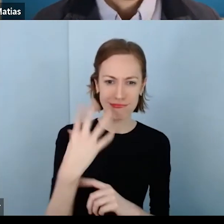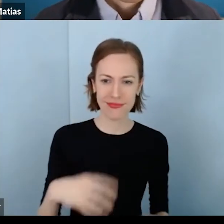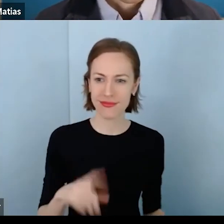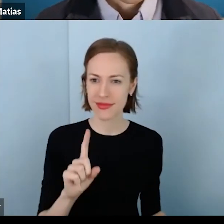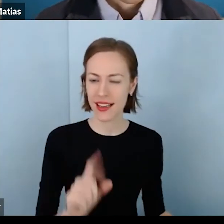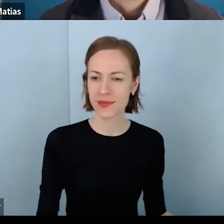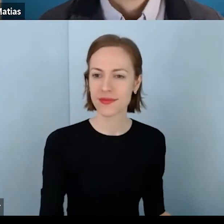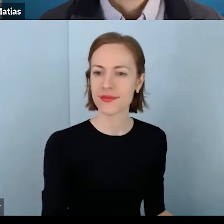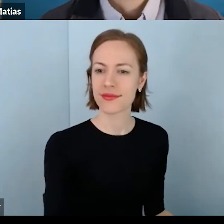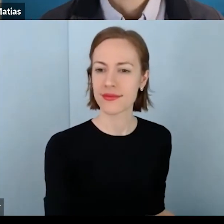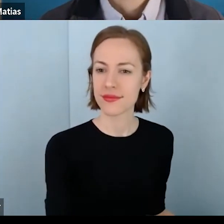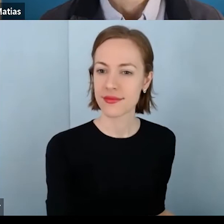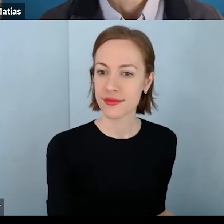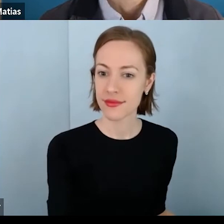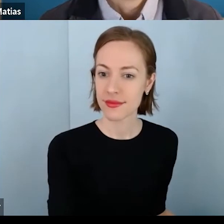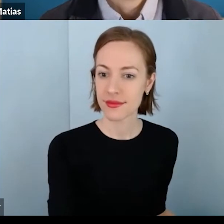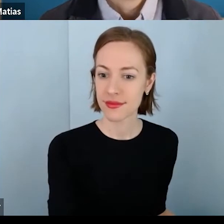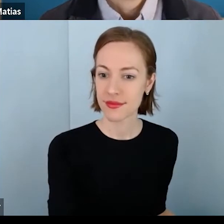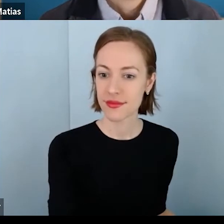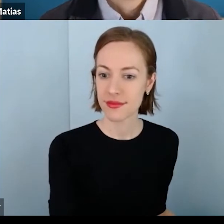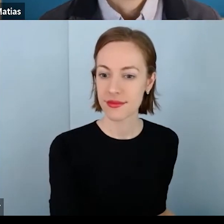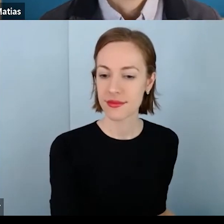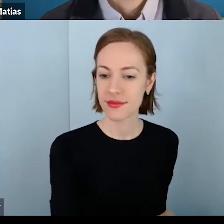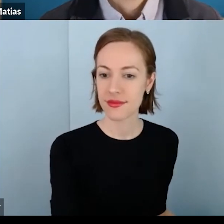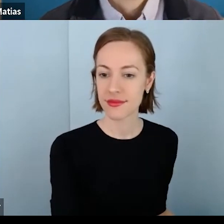So the first question is from Dylan, Earl Beck.